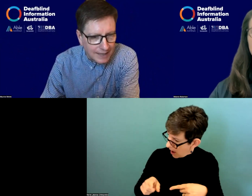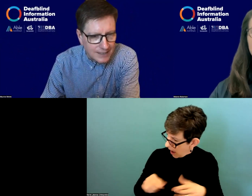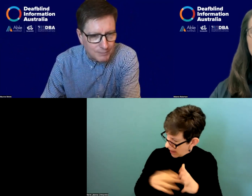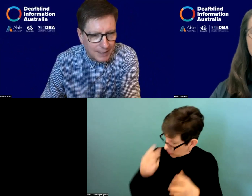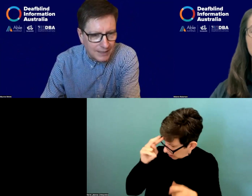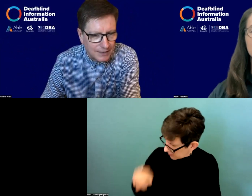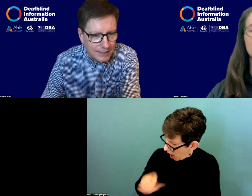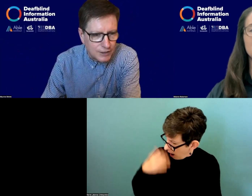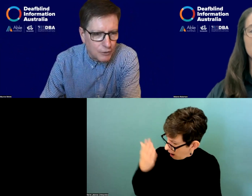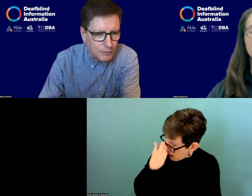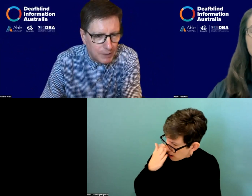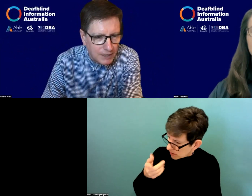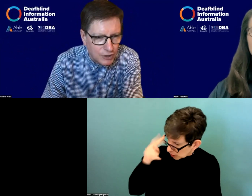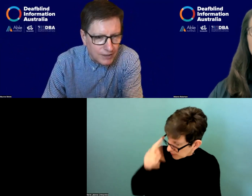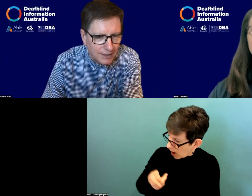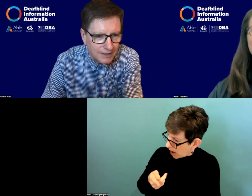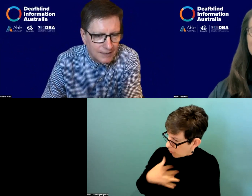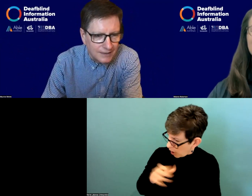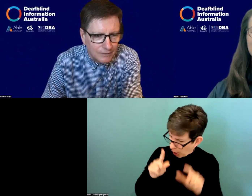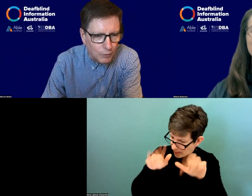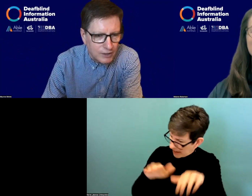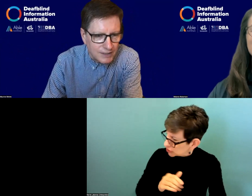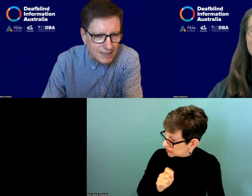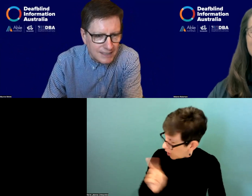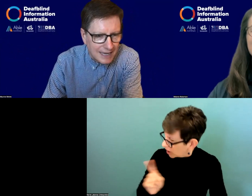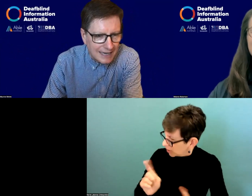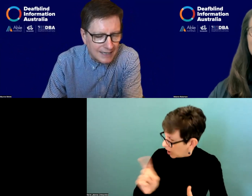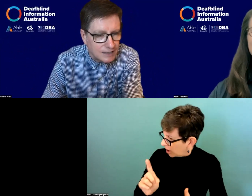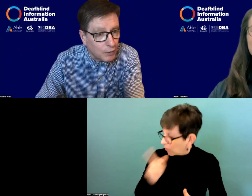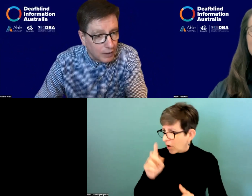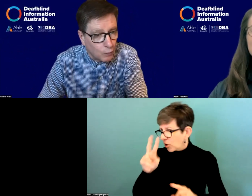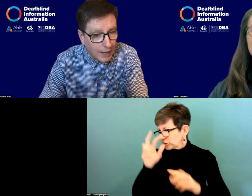the last minute, let's go to the beach and watch the sunset.